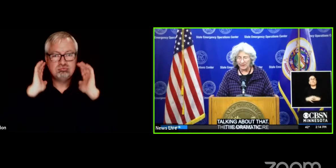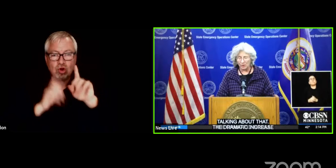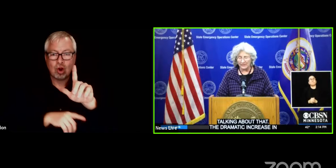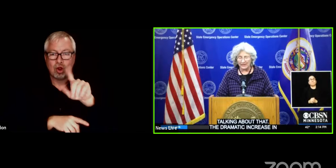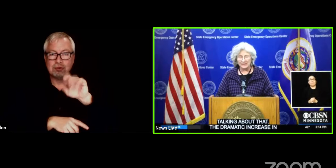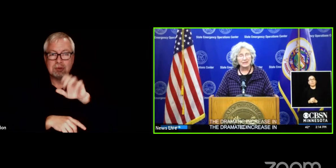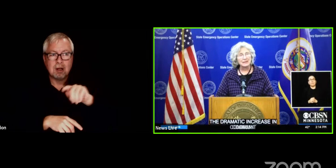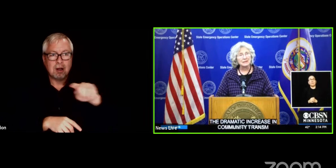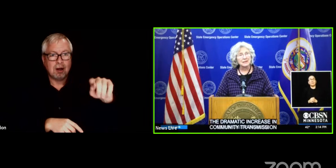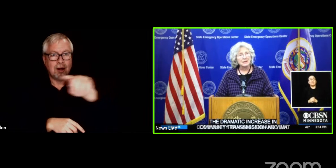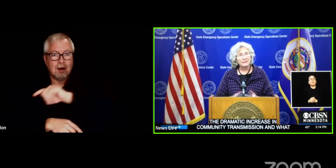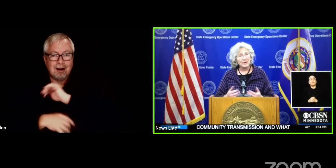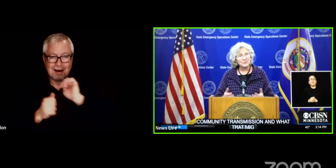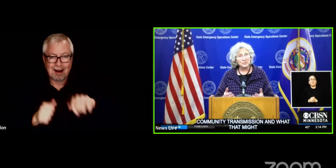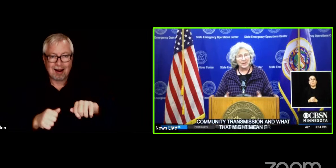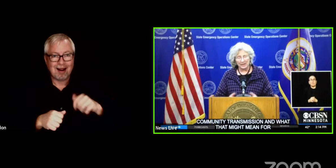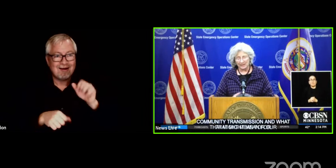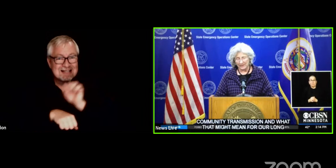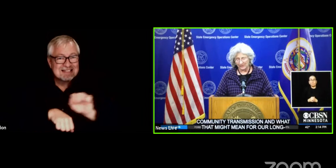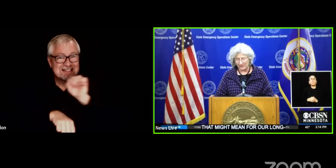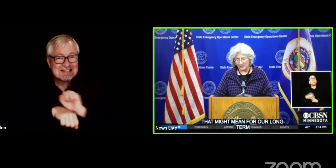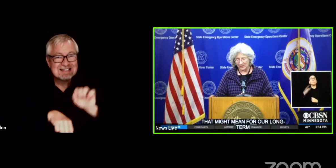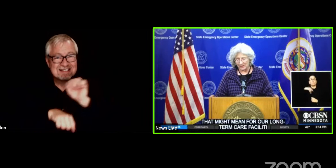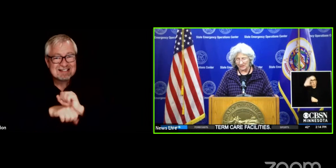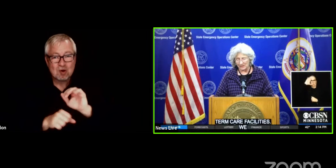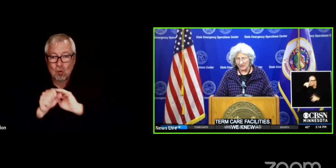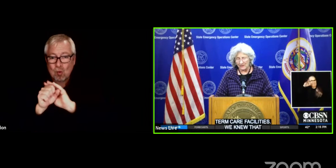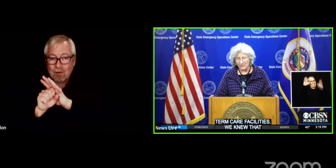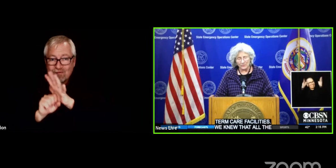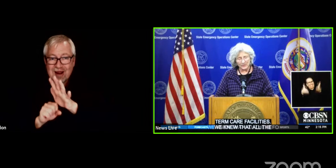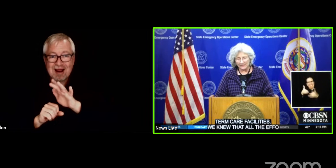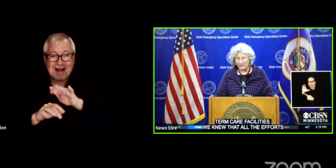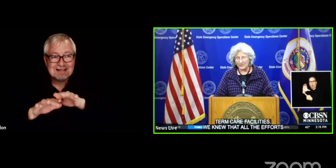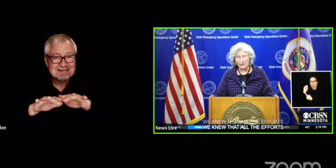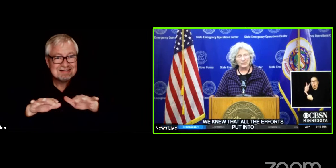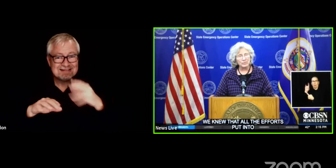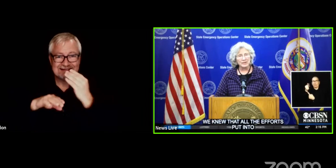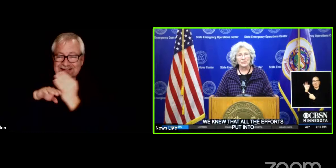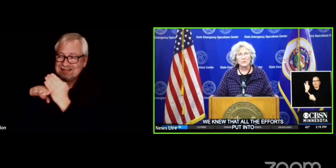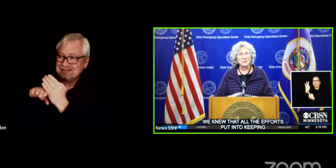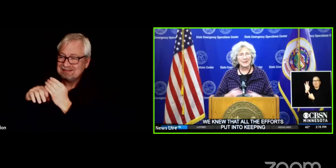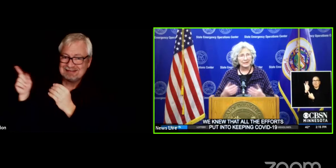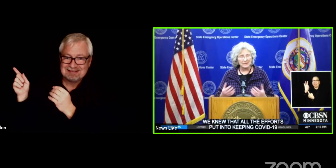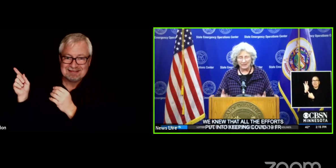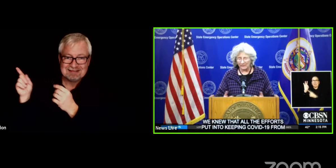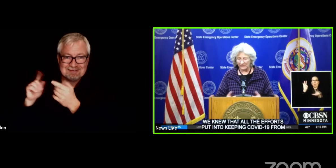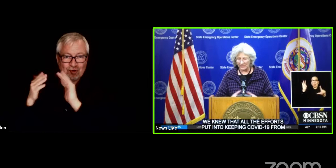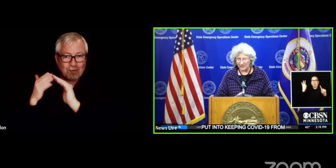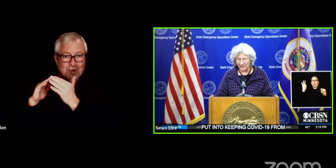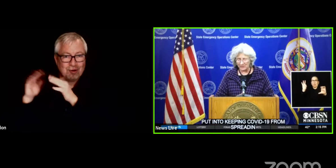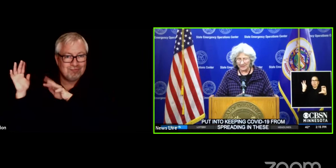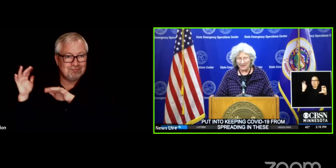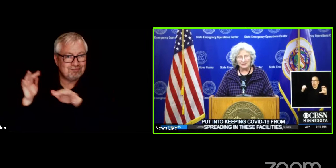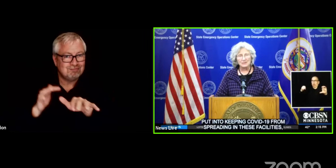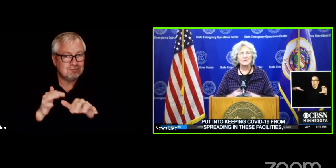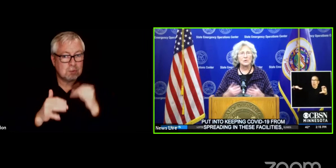COVID-19 FROM SPREADING IN THESE FACILITIES, LOSS EFFORTS THAT WE PUT INTO EXPANDING SAFE VISITATION POLICIES,